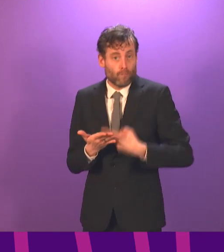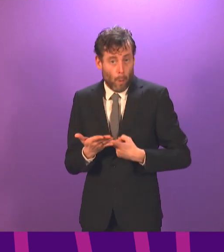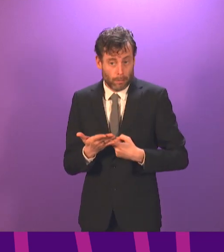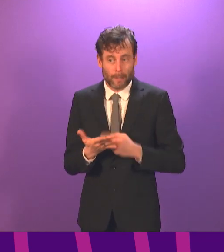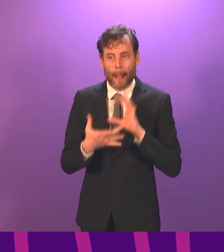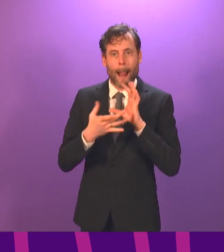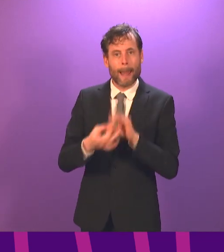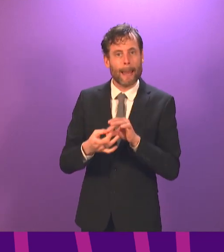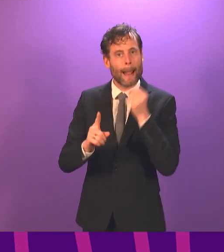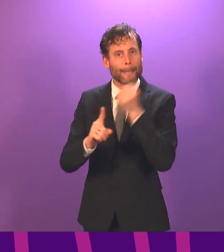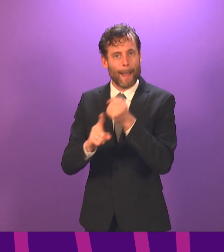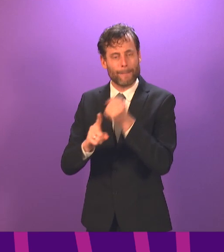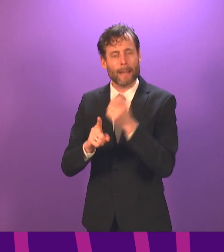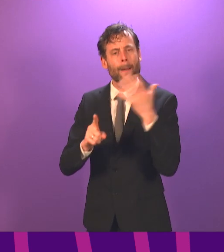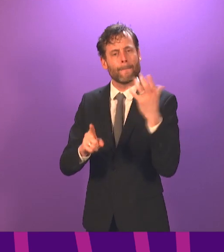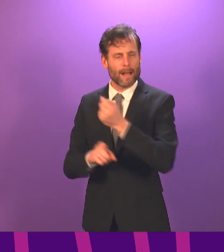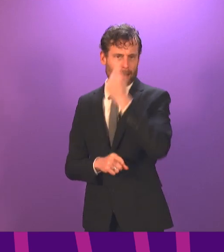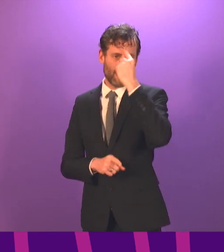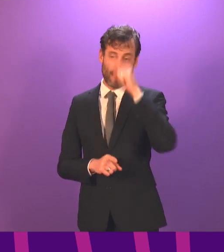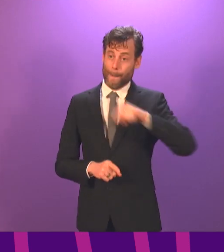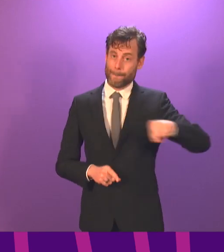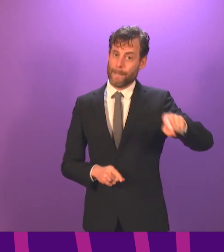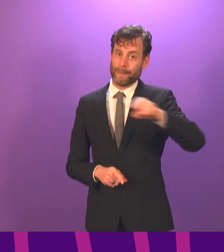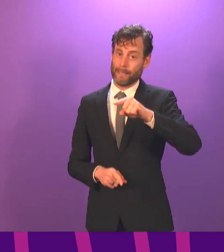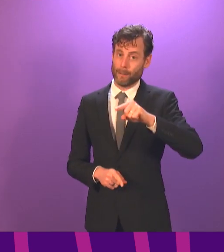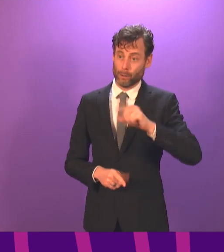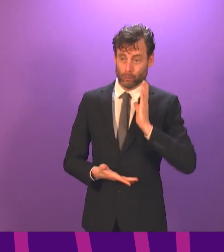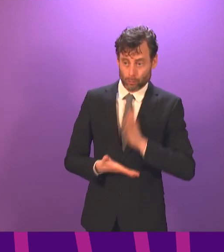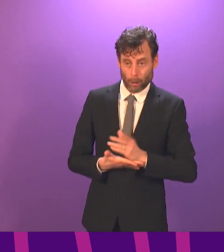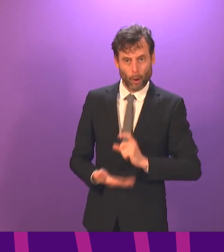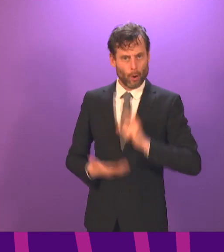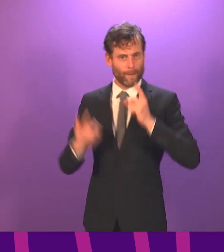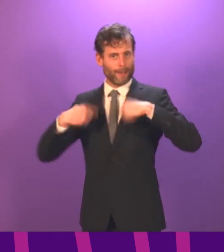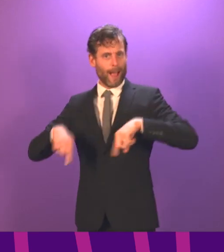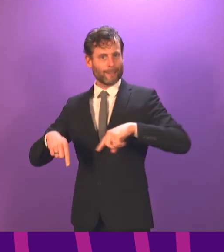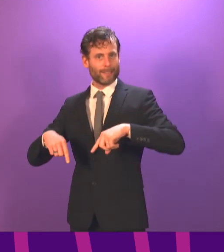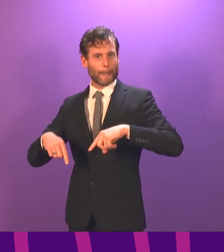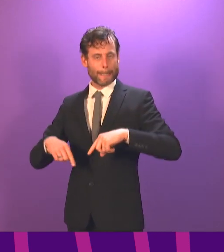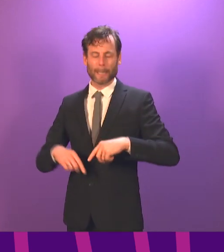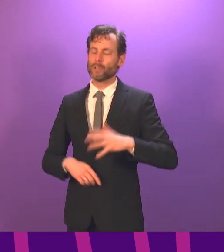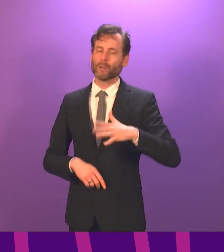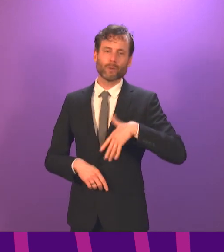of the need for public confidence in the on-going restrictions? Will he reassure us that he will seek to avoid creating any perception that different rules apply to politicians?